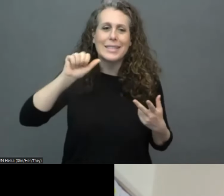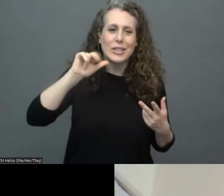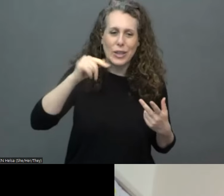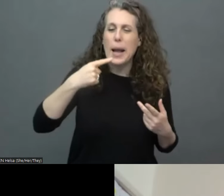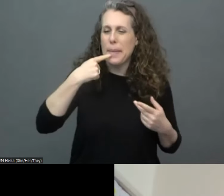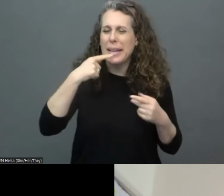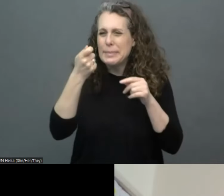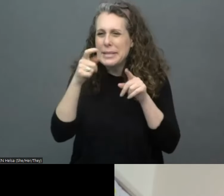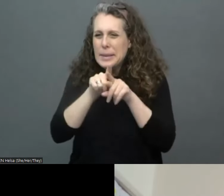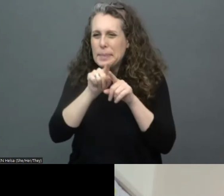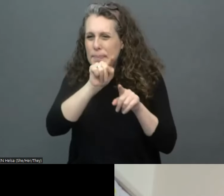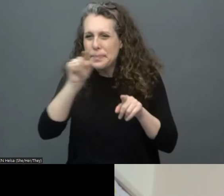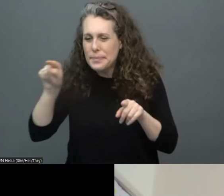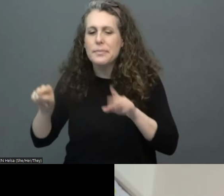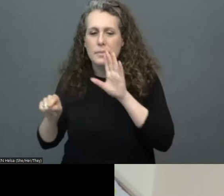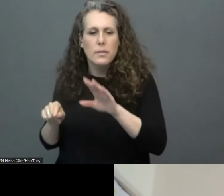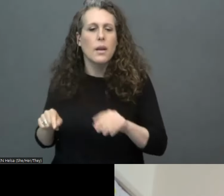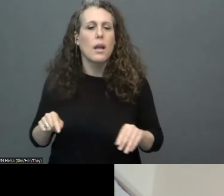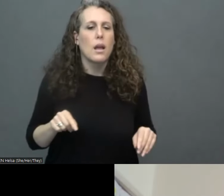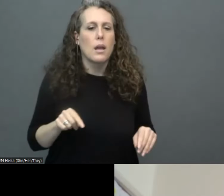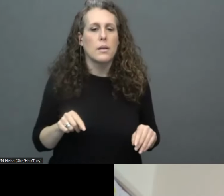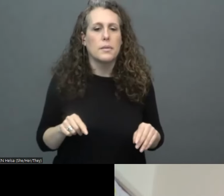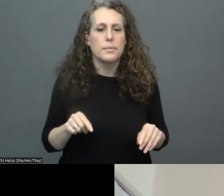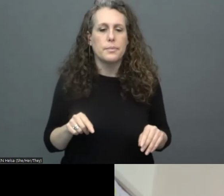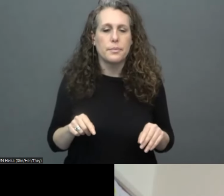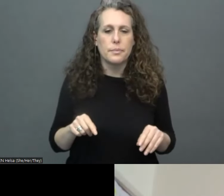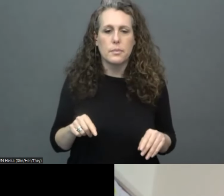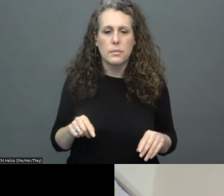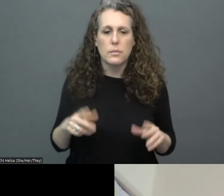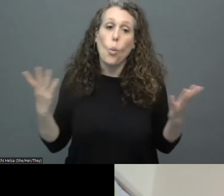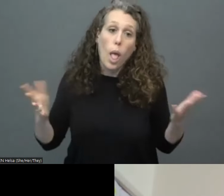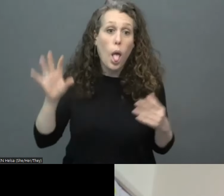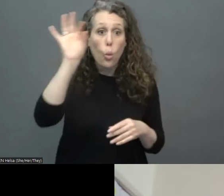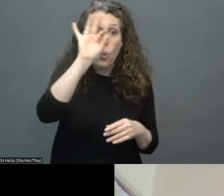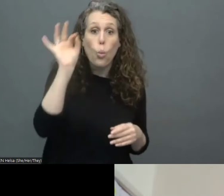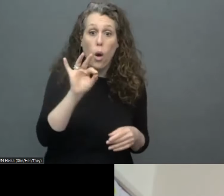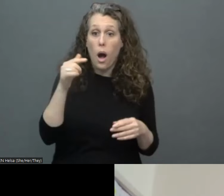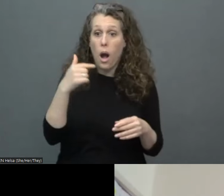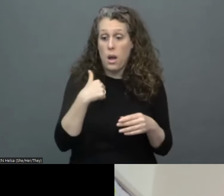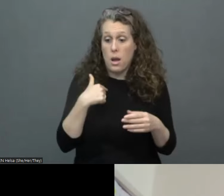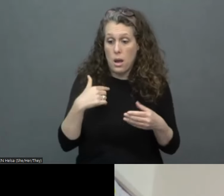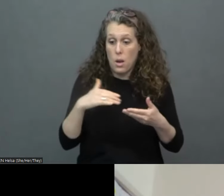The origin and reason why we developed this tool is because we often